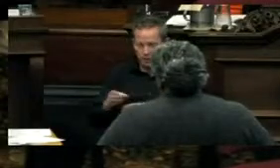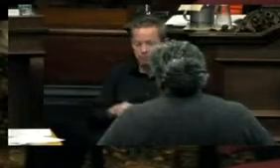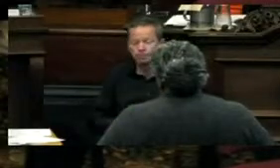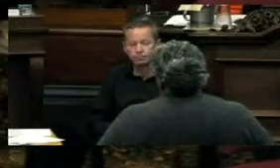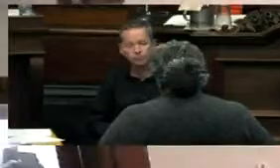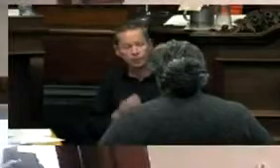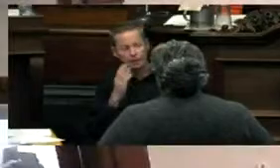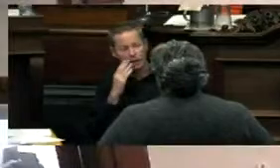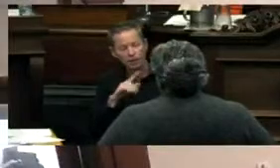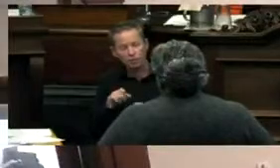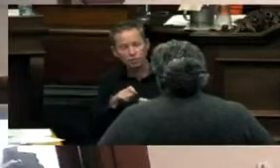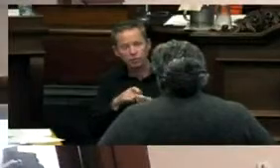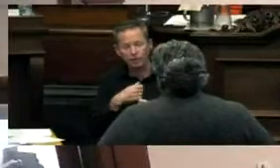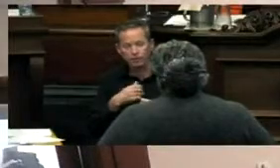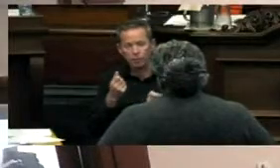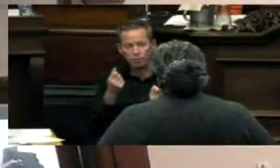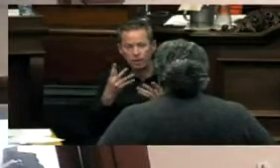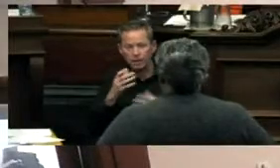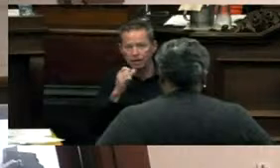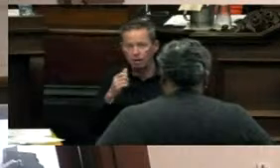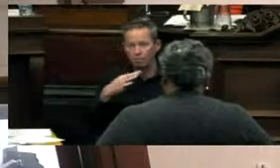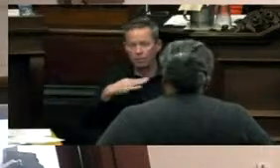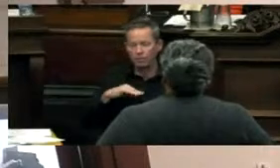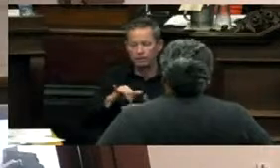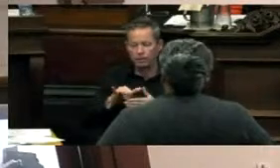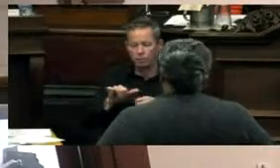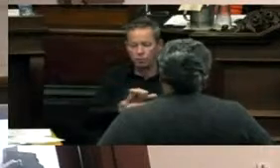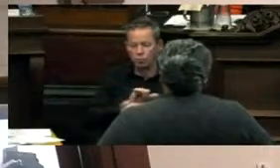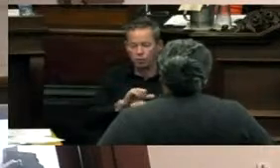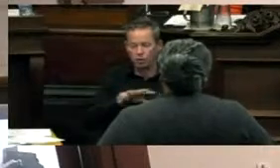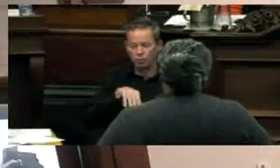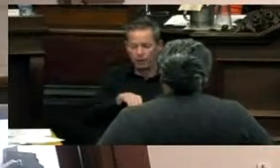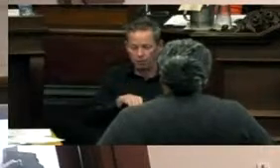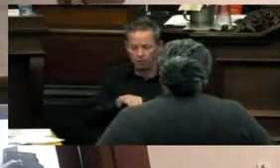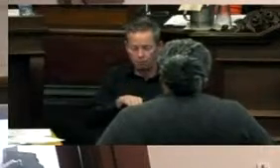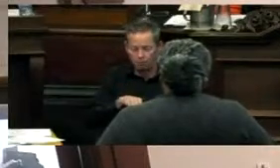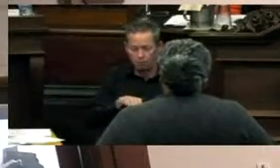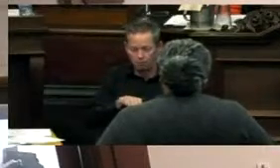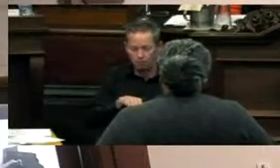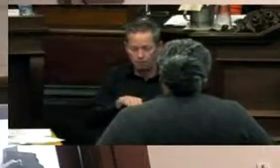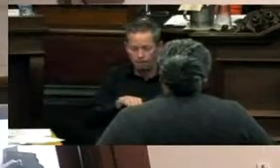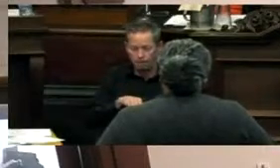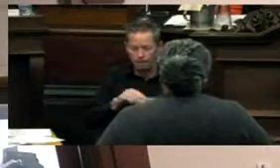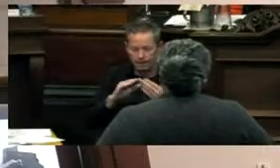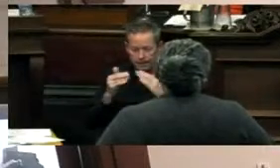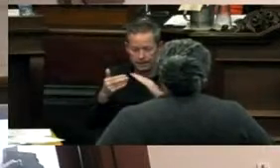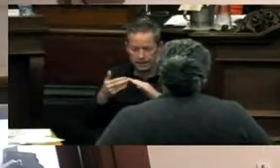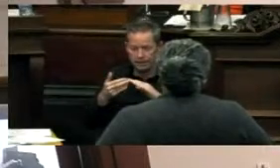reflected and incorporated into the strategic plan. Because I know certainly, you know, we